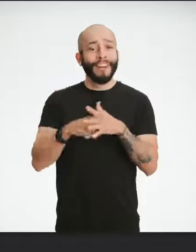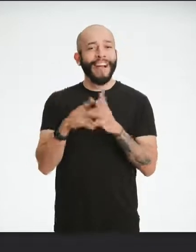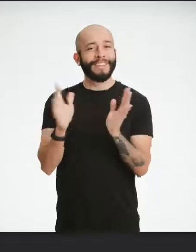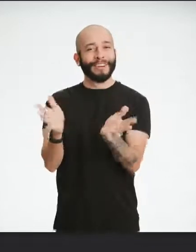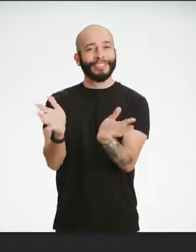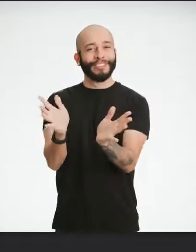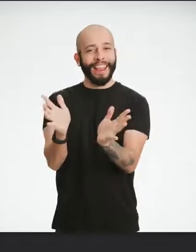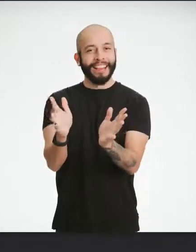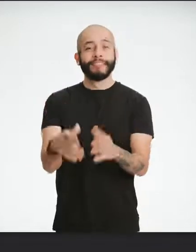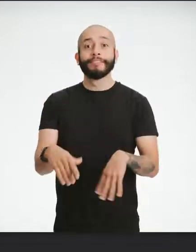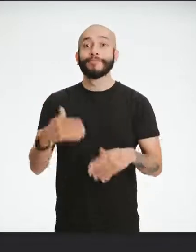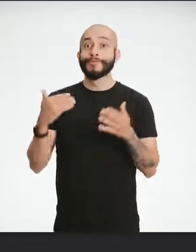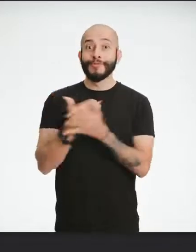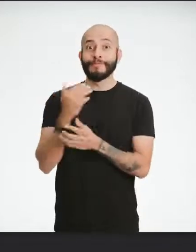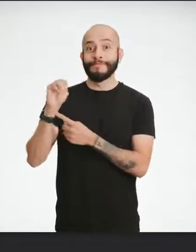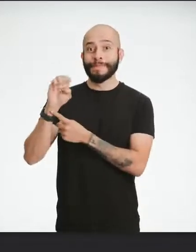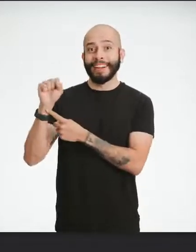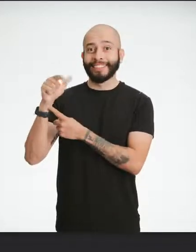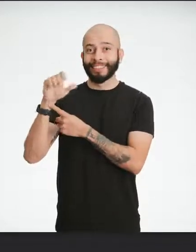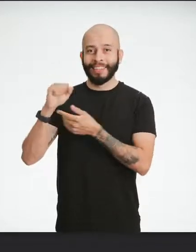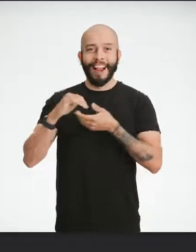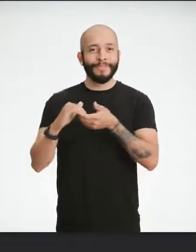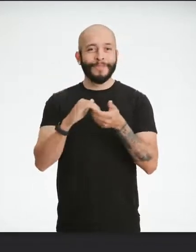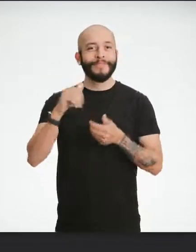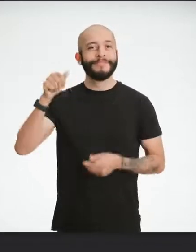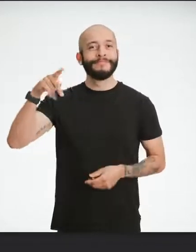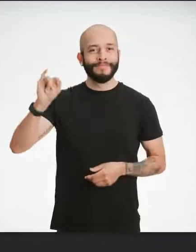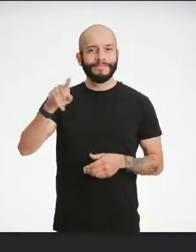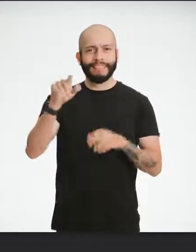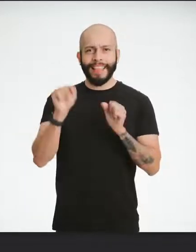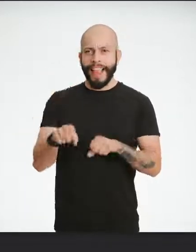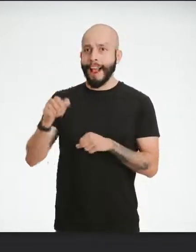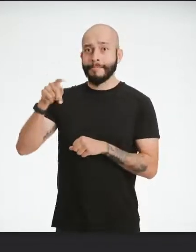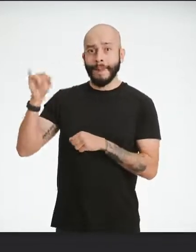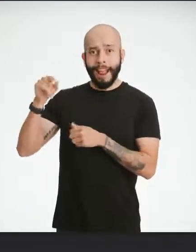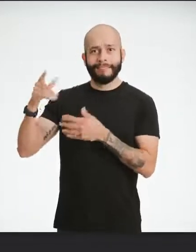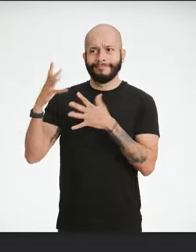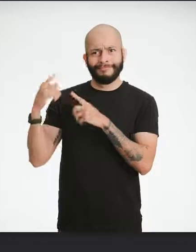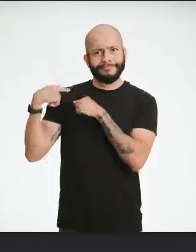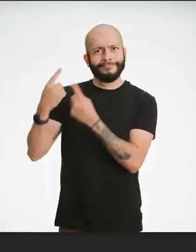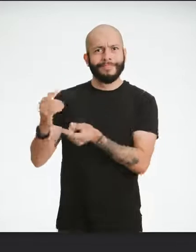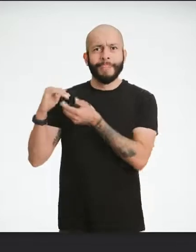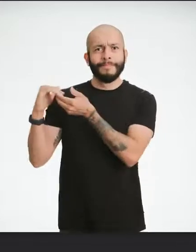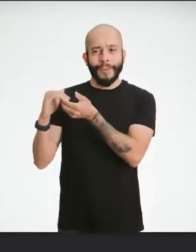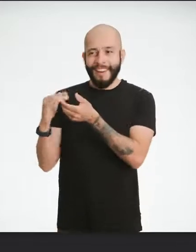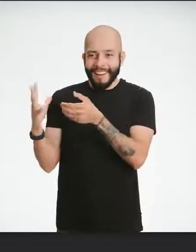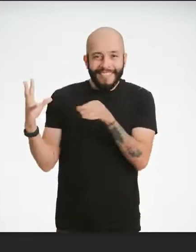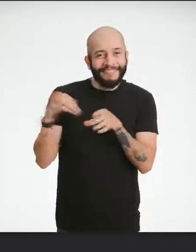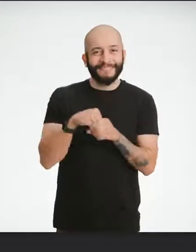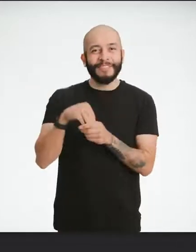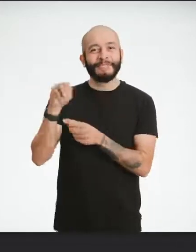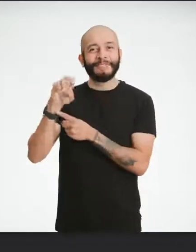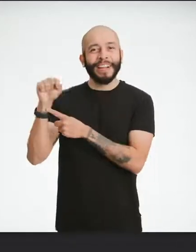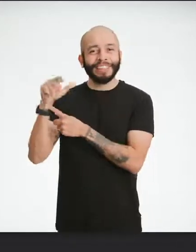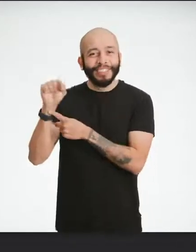And with the new Messages Collaboration API, you can bring your app's existing collaboration experiences into Messages and FaceTime.